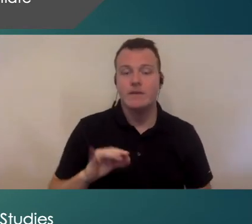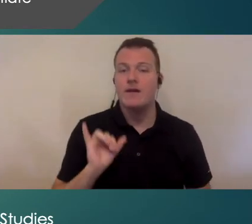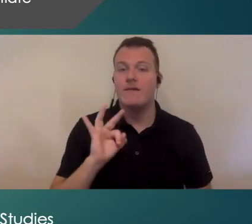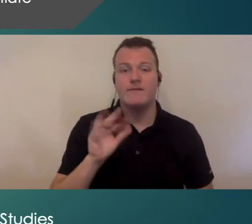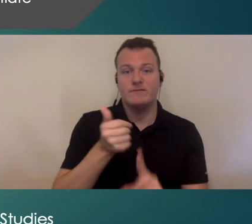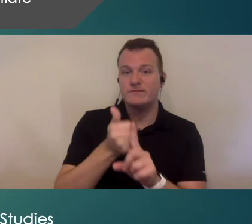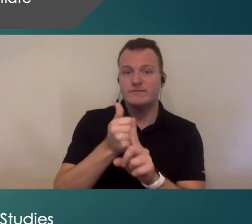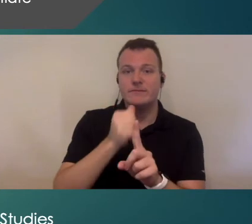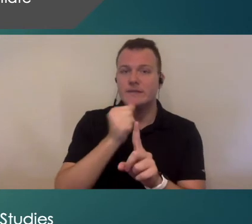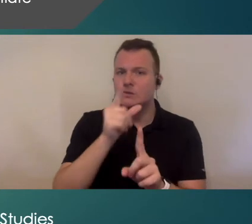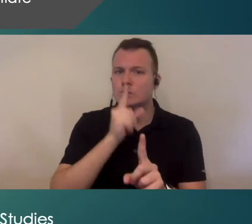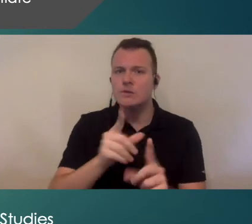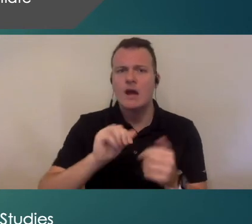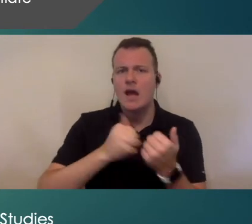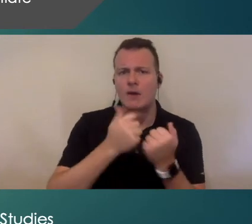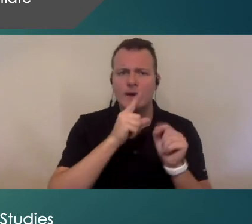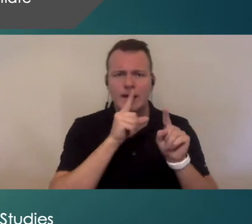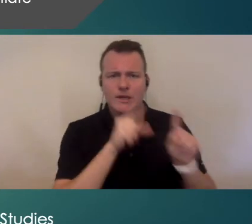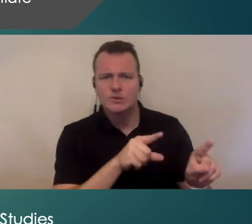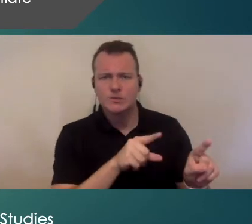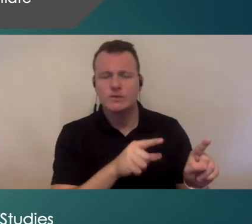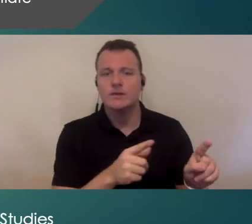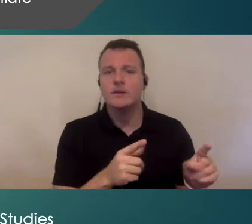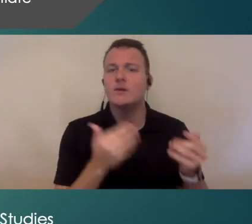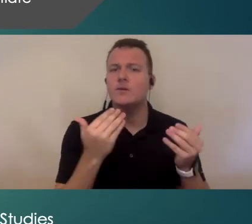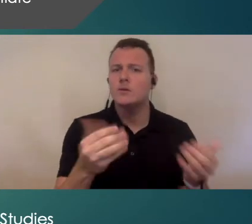you're not sure how you're going to answer some of these things, write down a